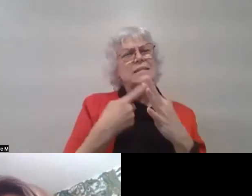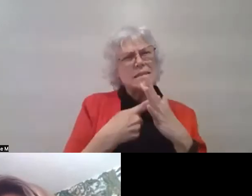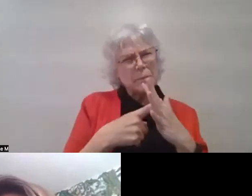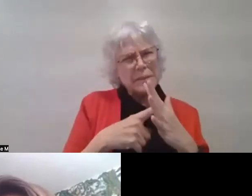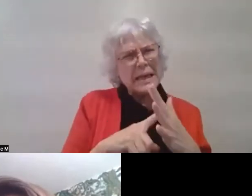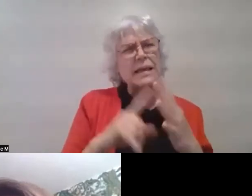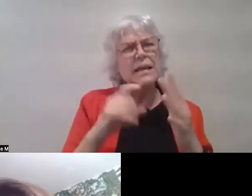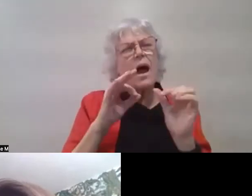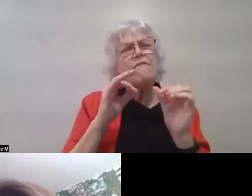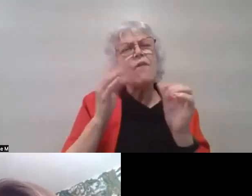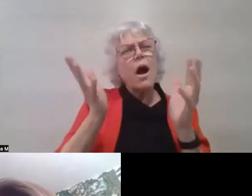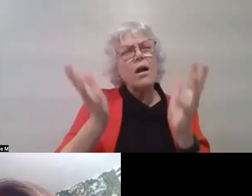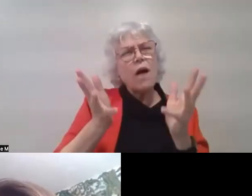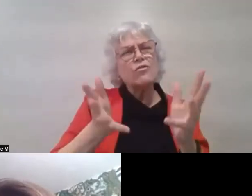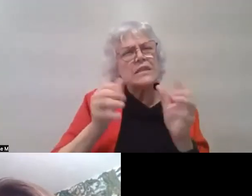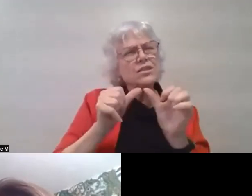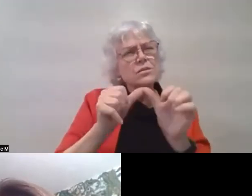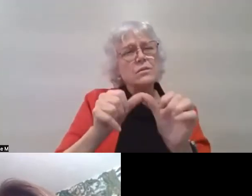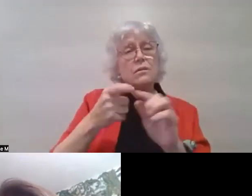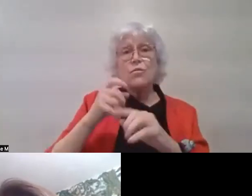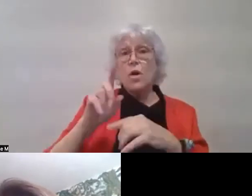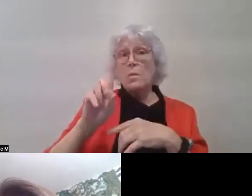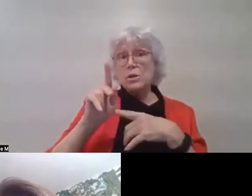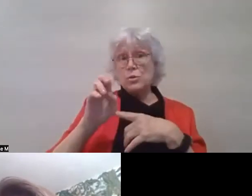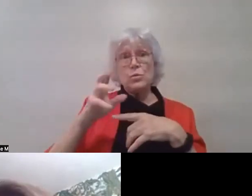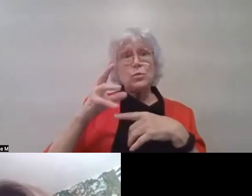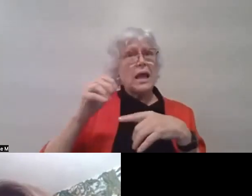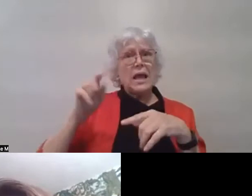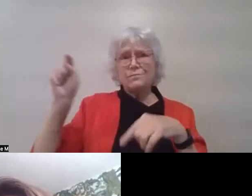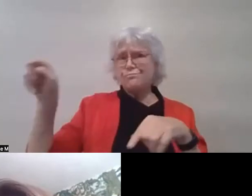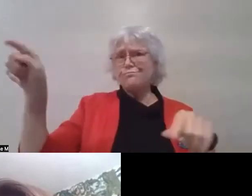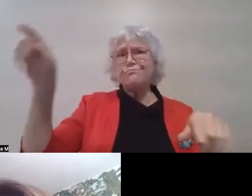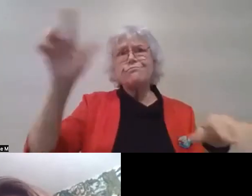both at Duke and much beyond on the intersection between colonialism, ableism, and